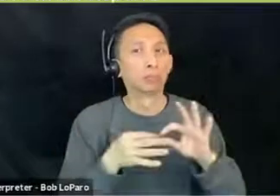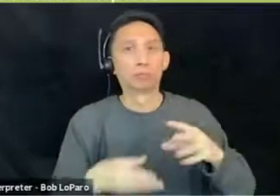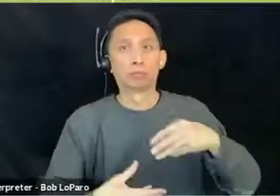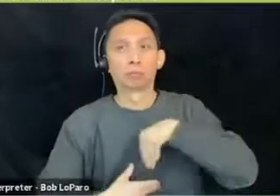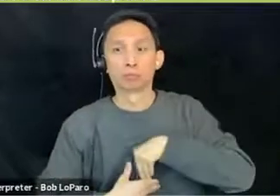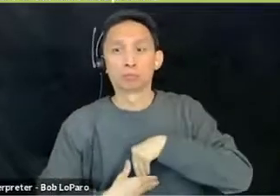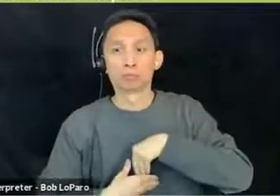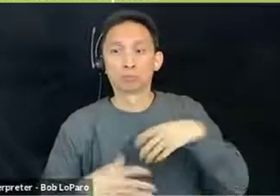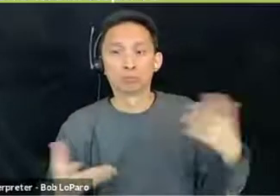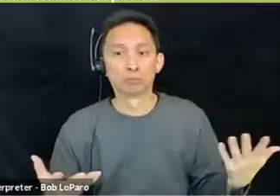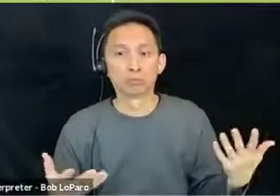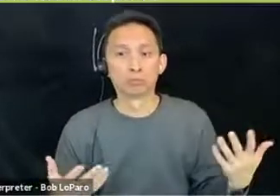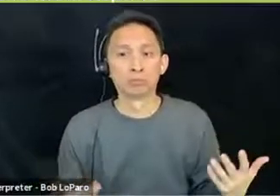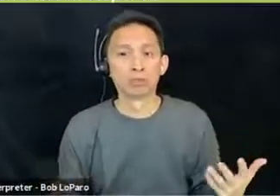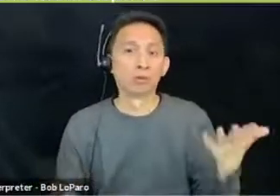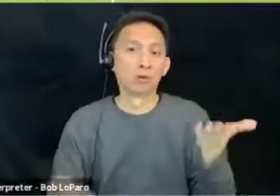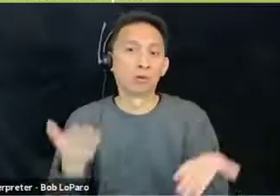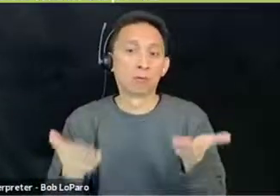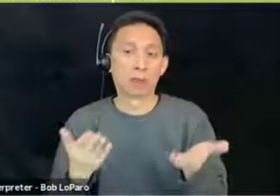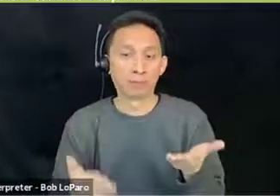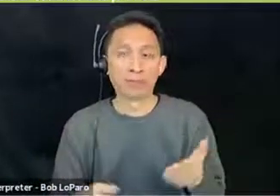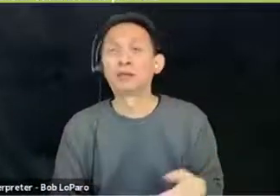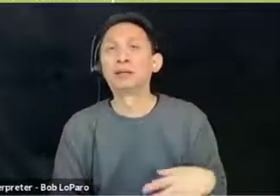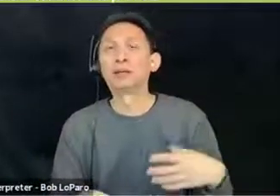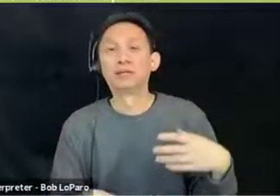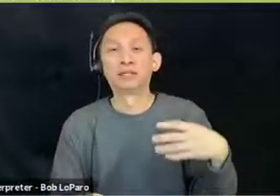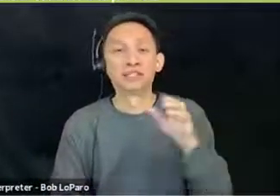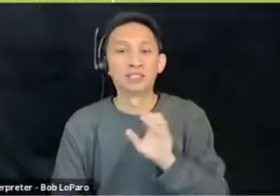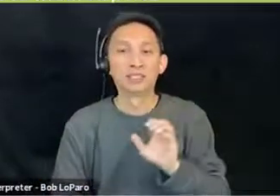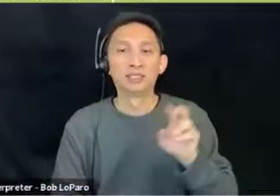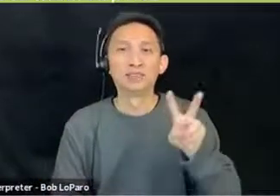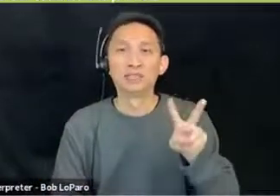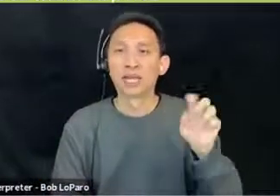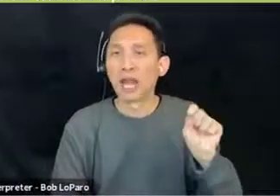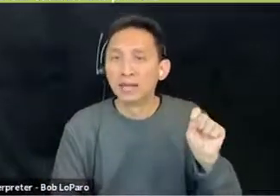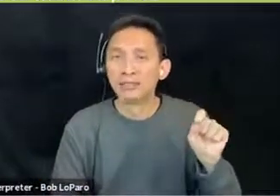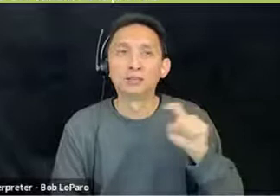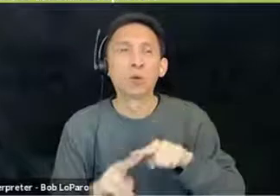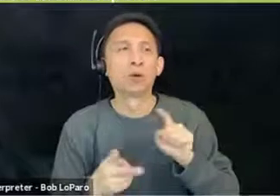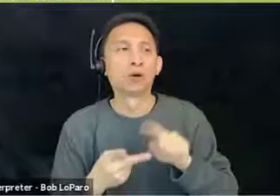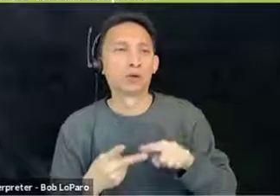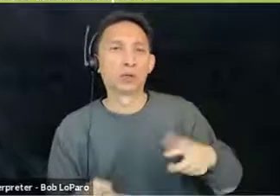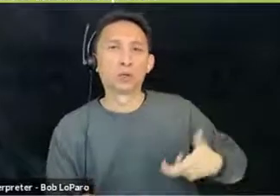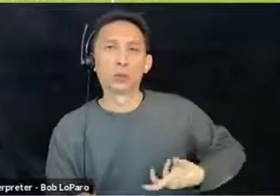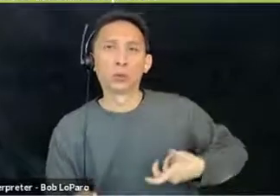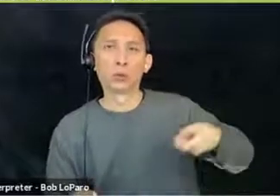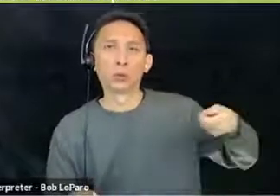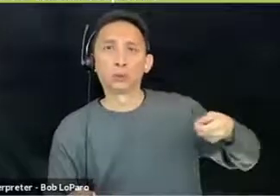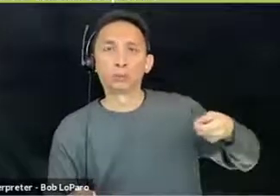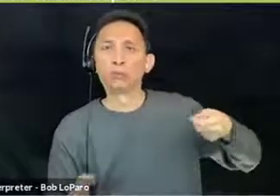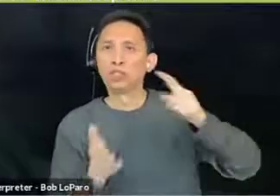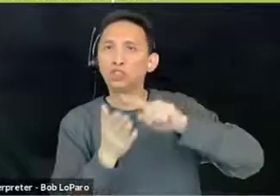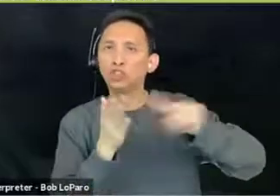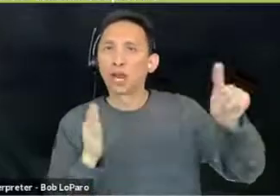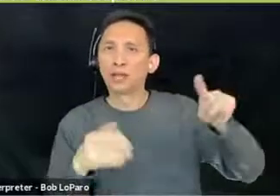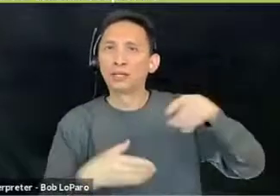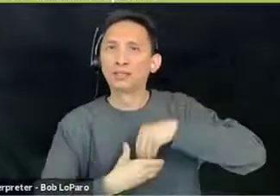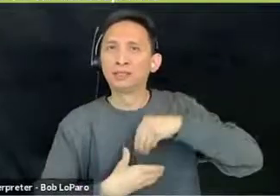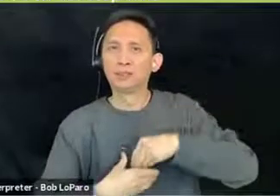prenatal testing with CVS or an amniocentesis. You know, we have families that have older children